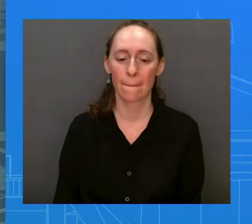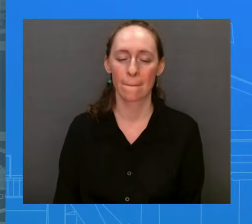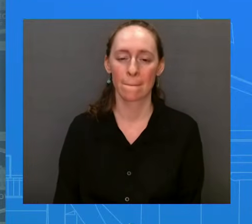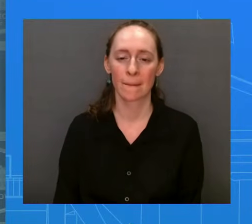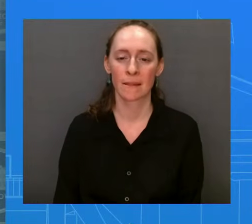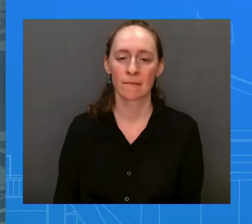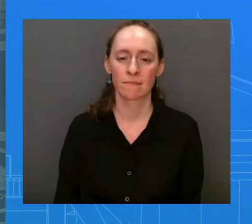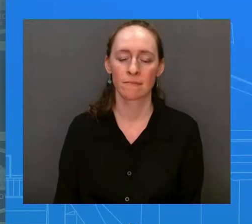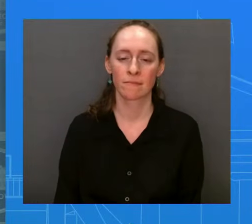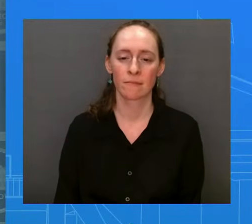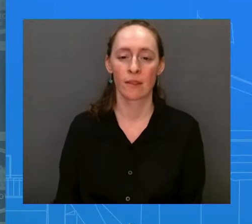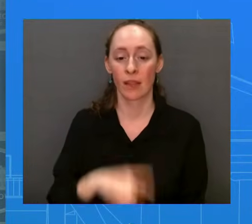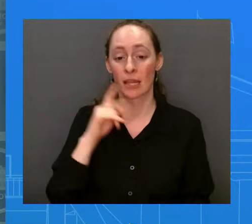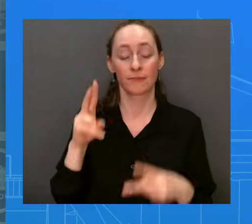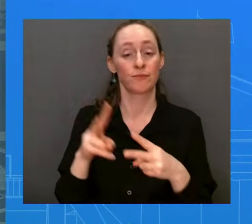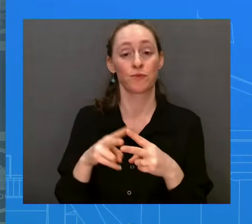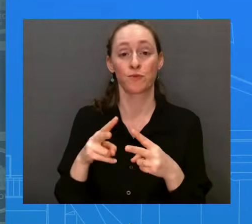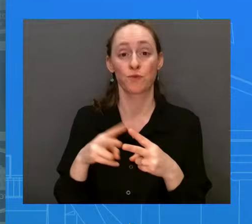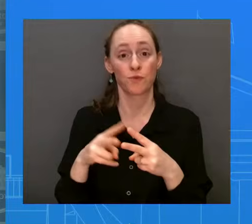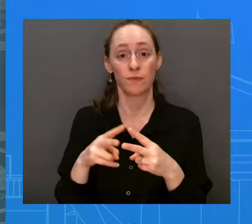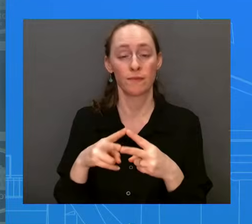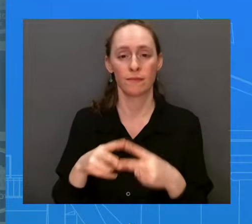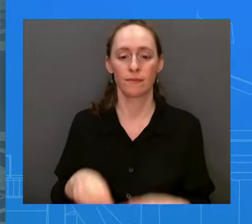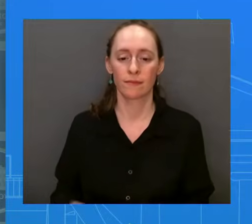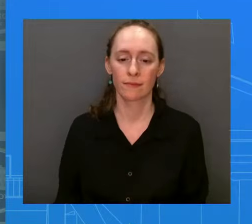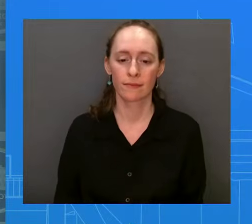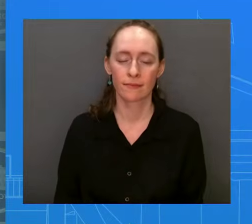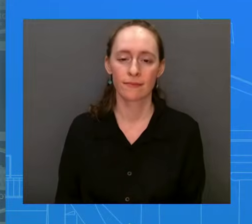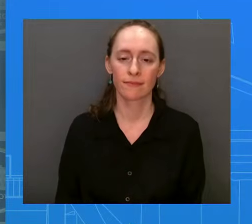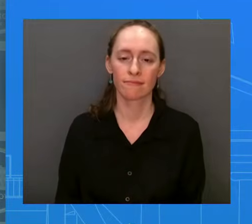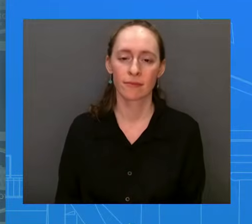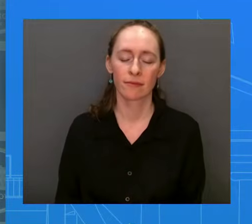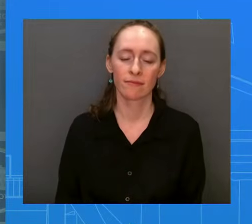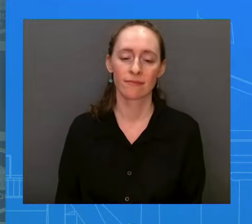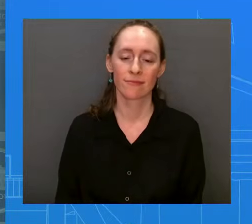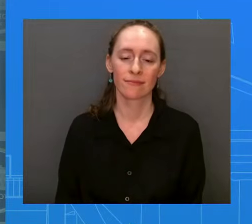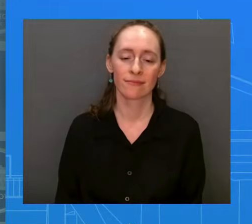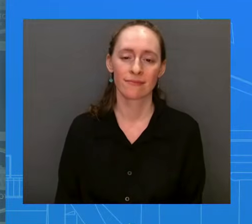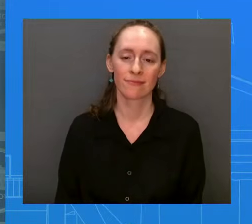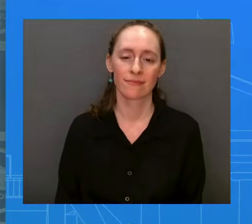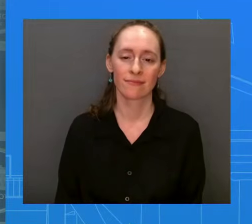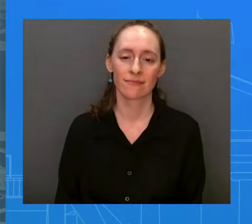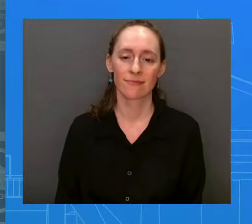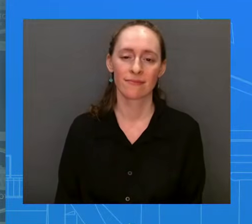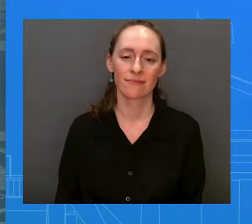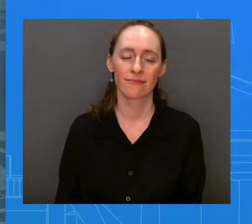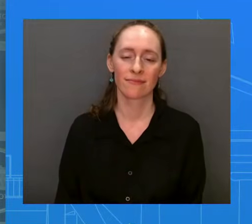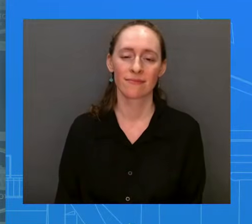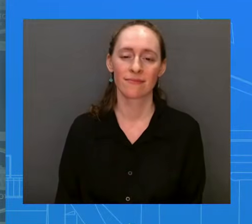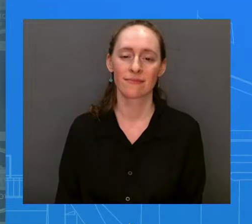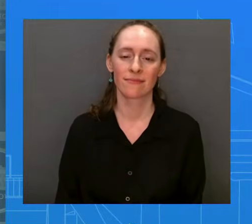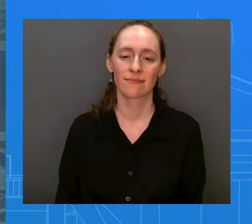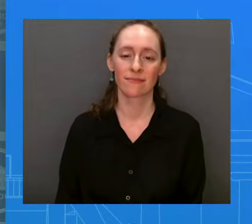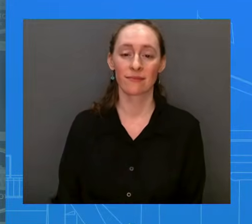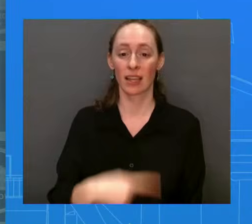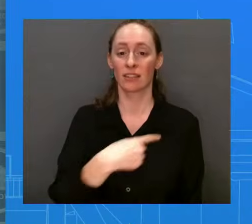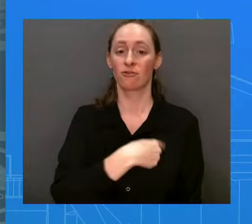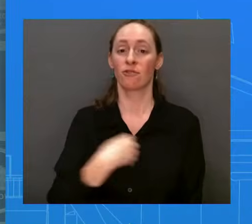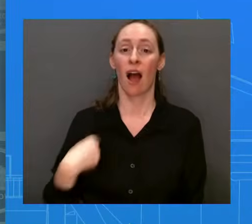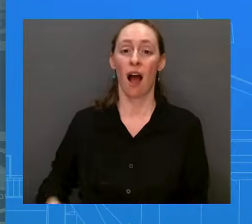well, in both cases, they're -- they're different. I think we need to separate the Chinese spy balloon. We knew what it was. We knew where it was going.